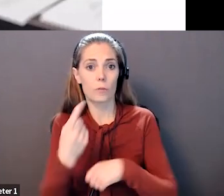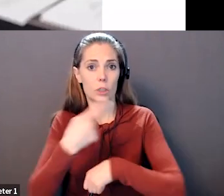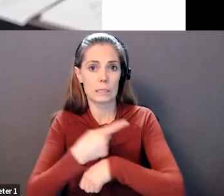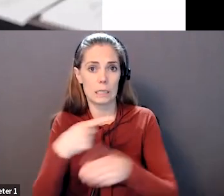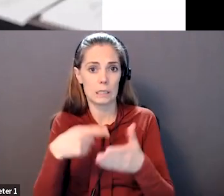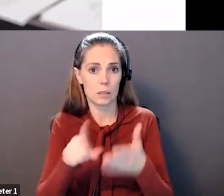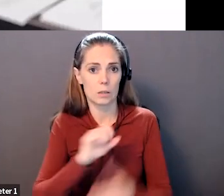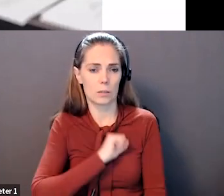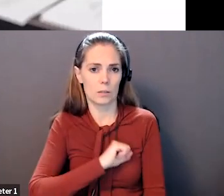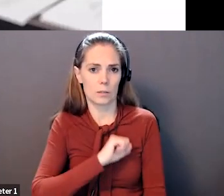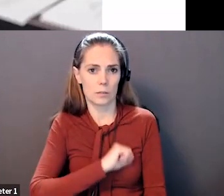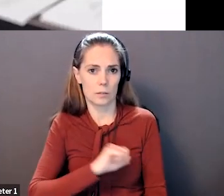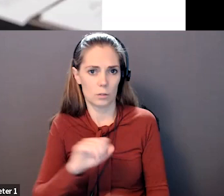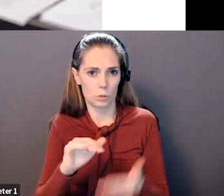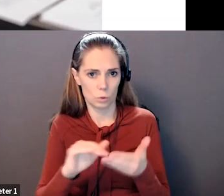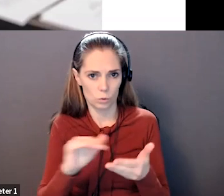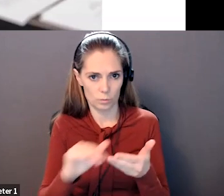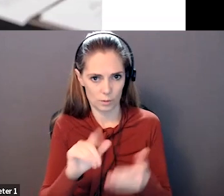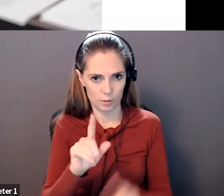I'm grappling with the same cold that's going on wit everybody.